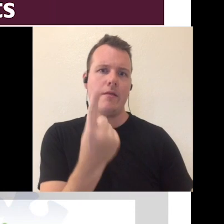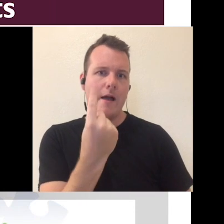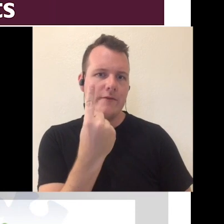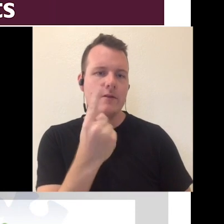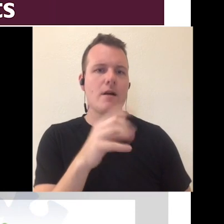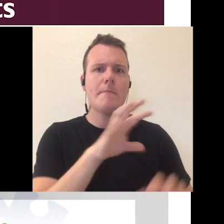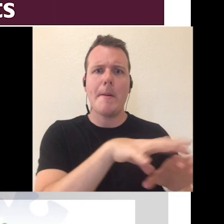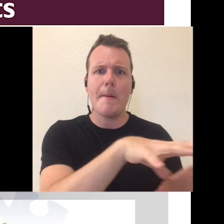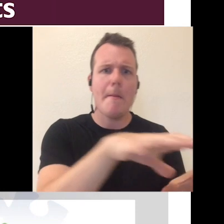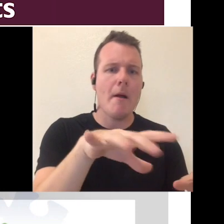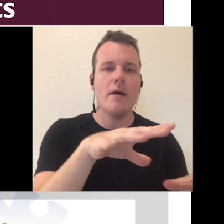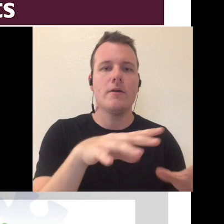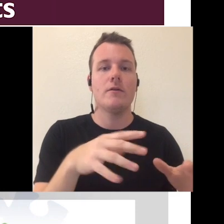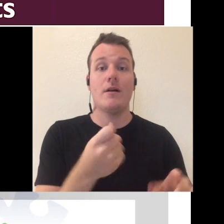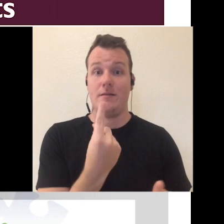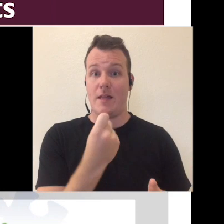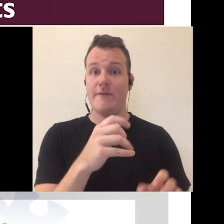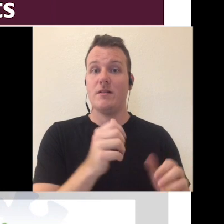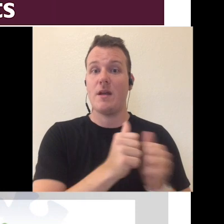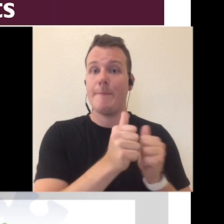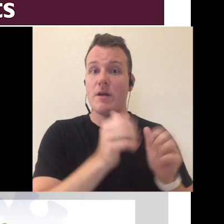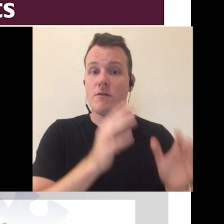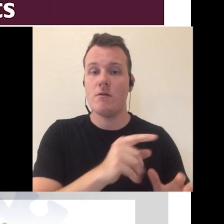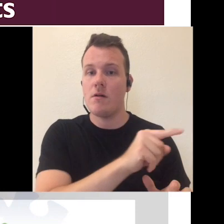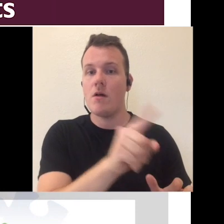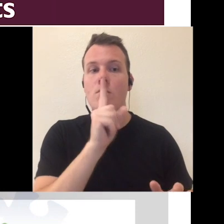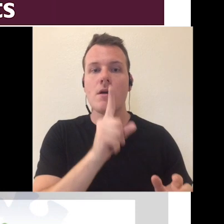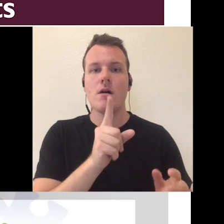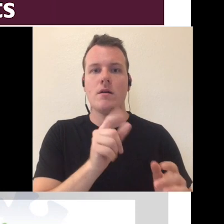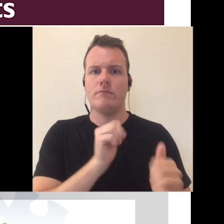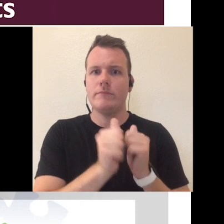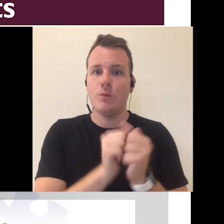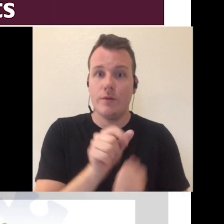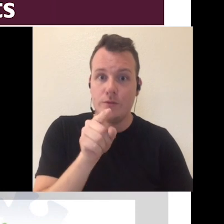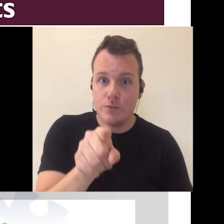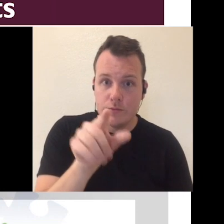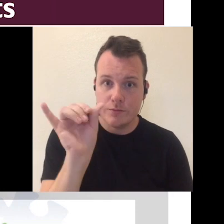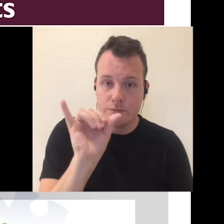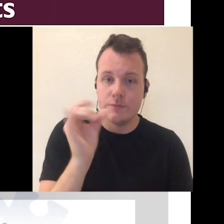eleven, and and those eleven competitors are gonna be trying to compete with you,